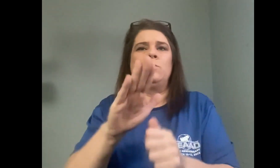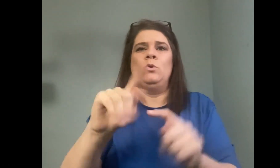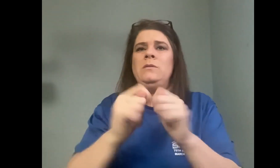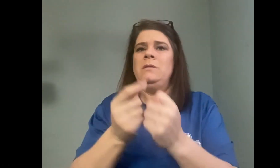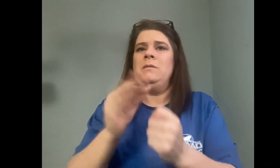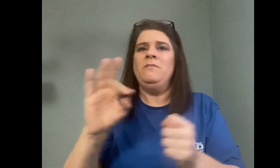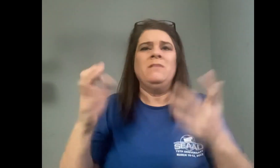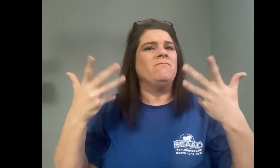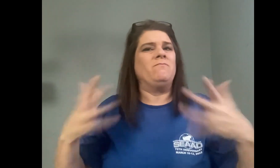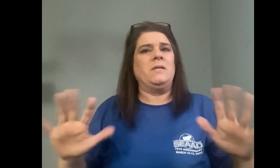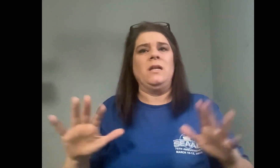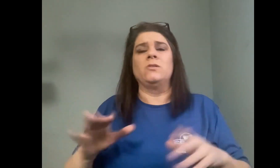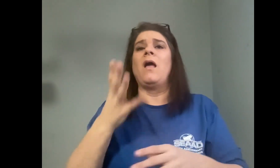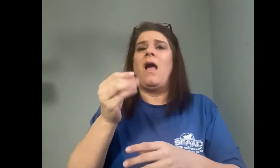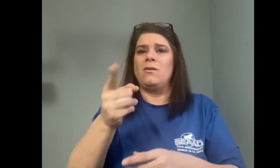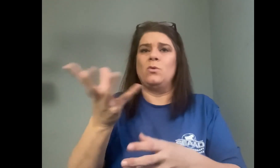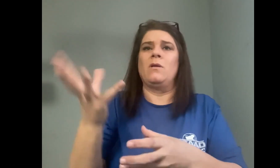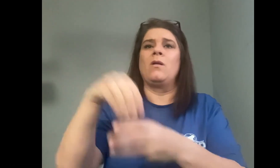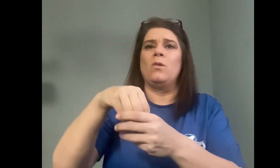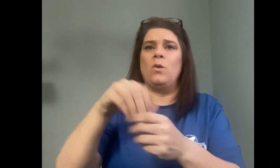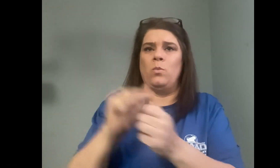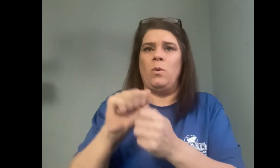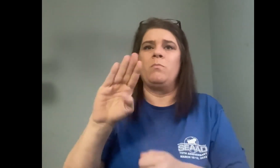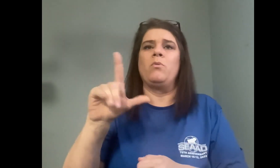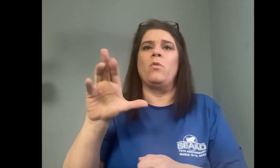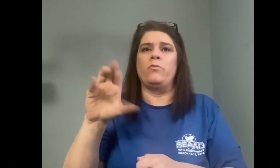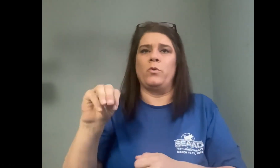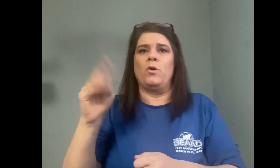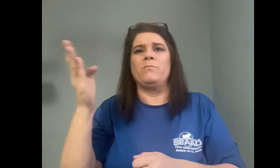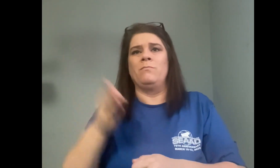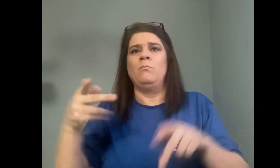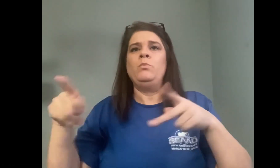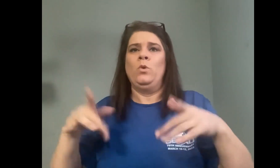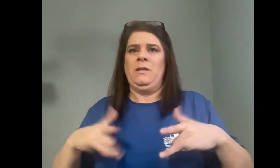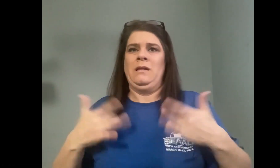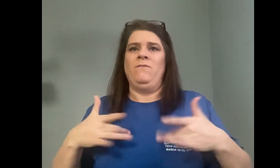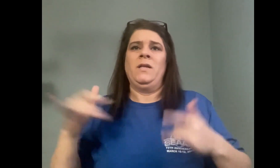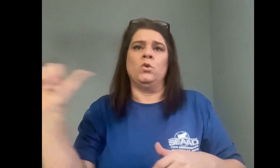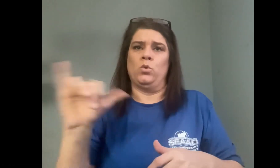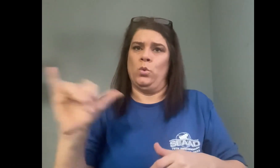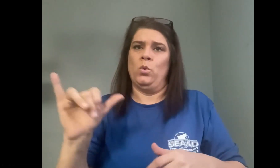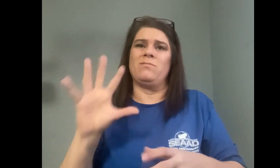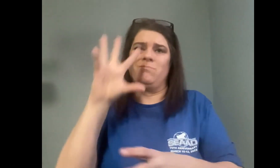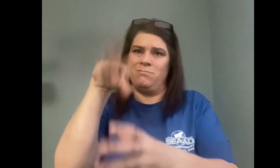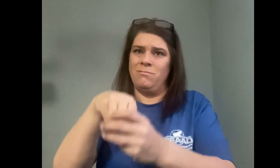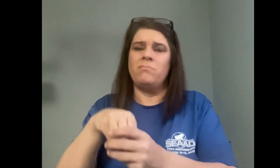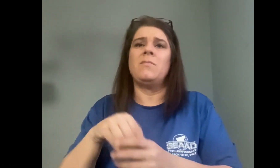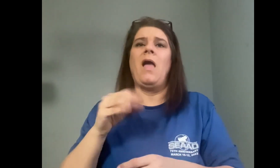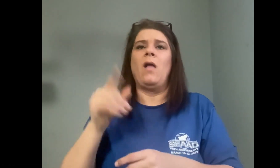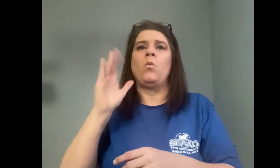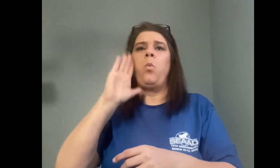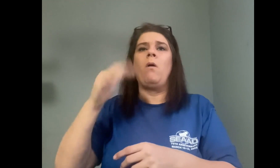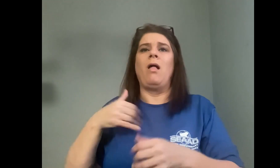Everything is included. Including the ballroom party as well and the